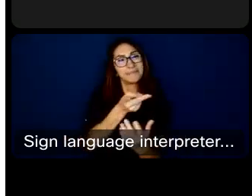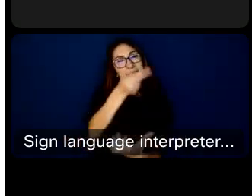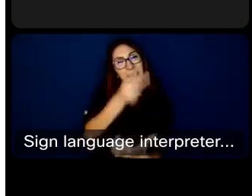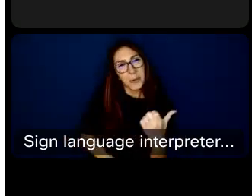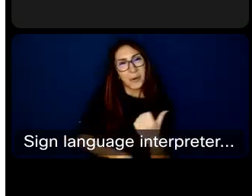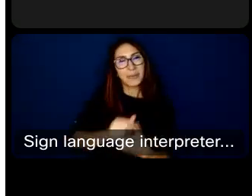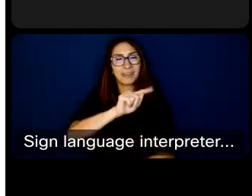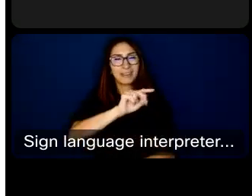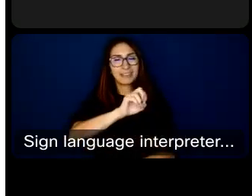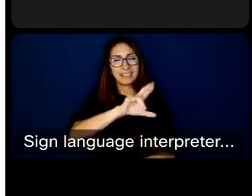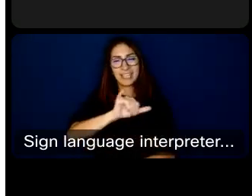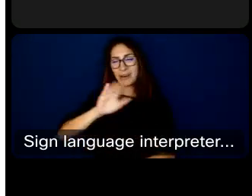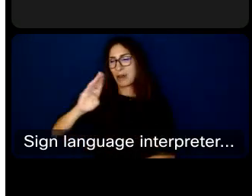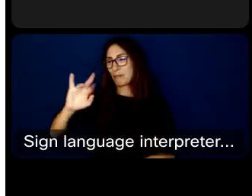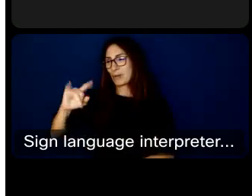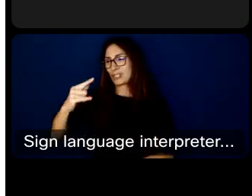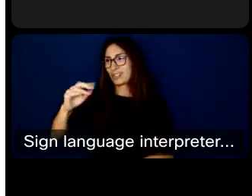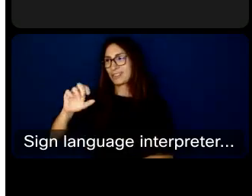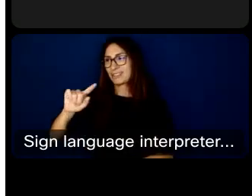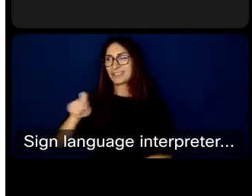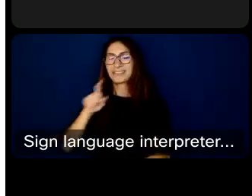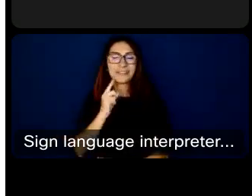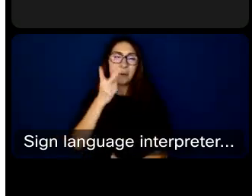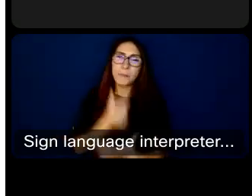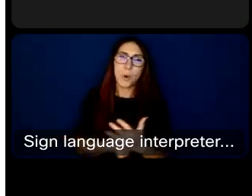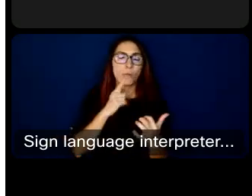to hear and learn from you. Thank you both so much. And to